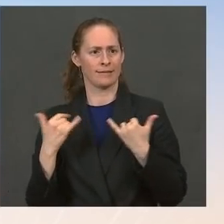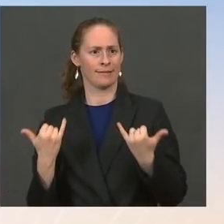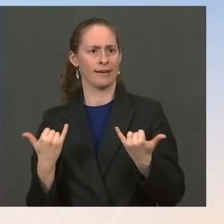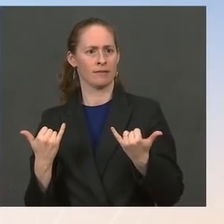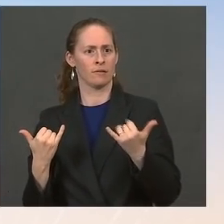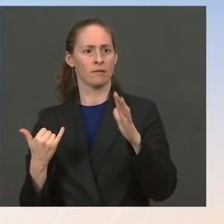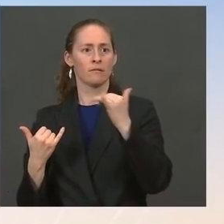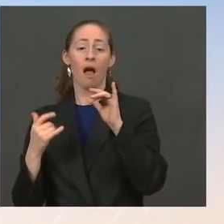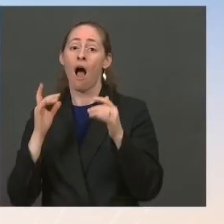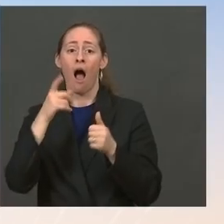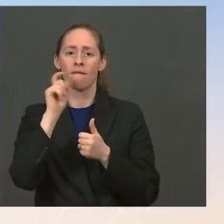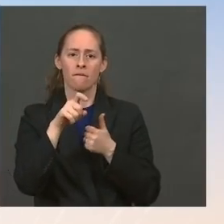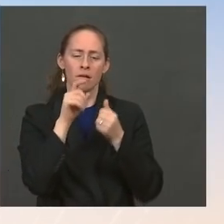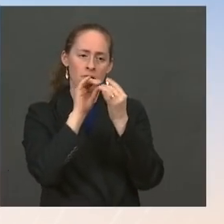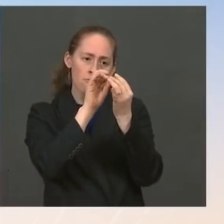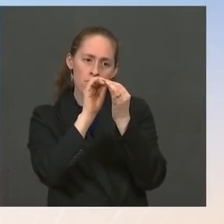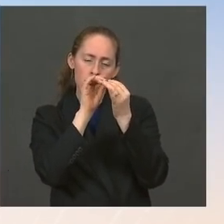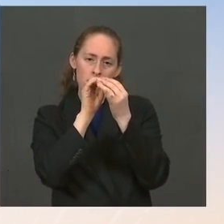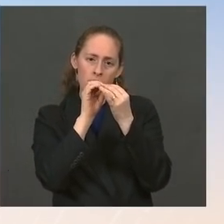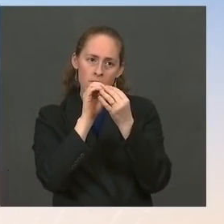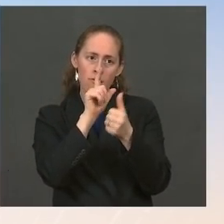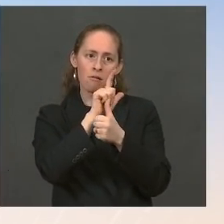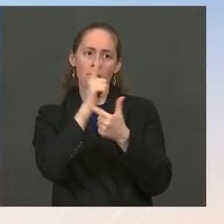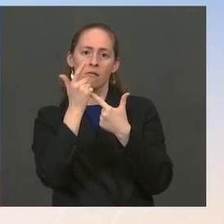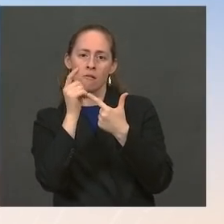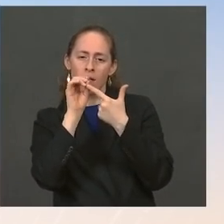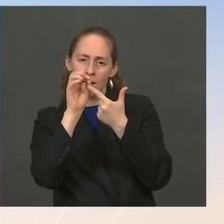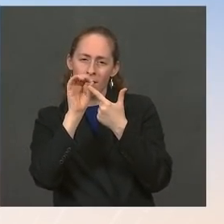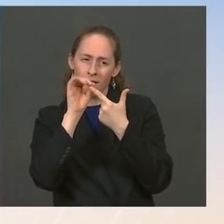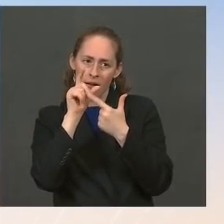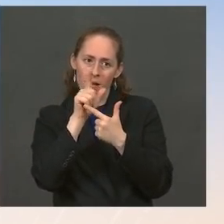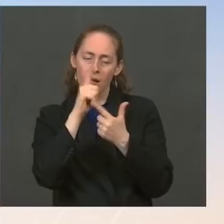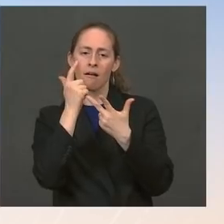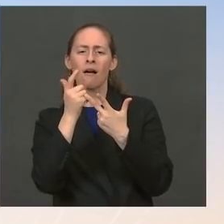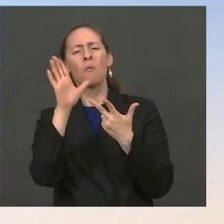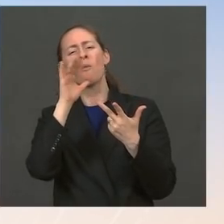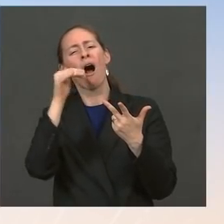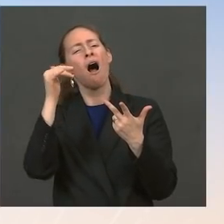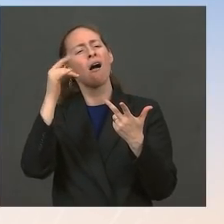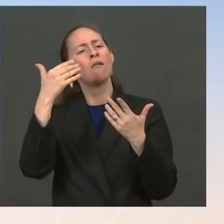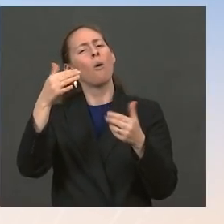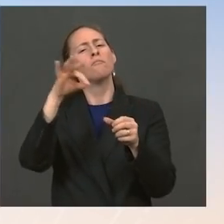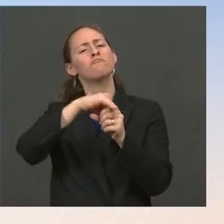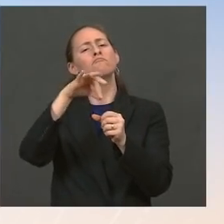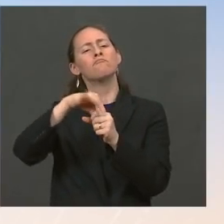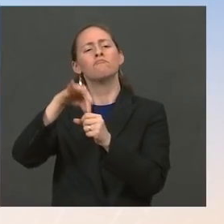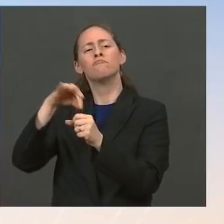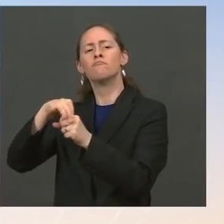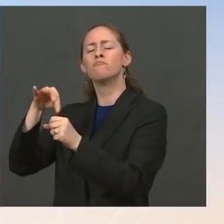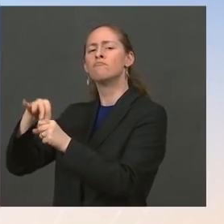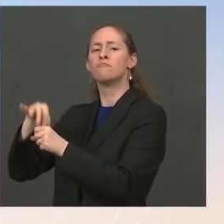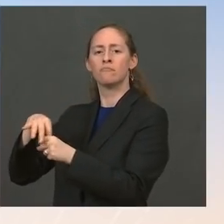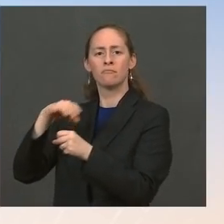instead of moving forward through unanimous consent, which would mean just basically allowing for a vote without going through a lengthy floor process